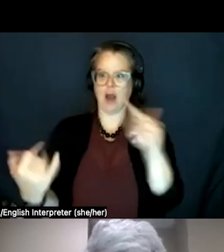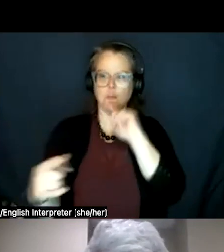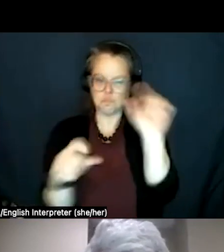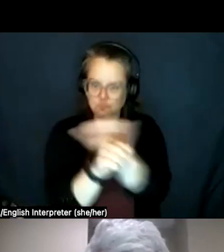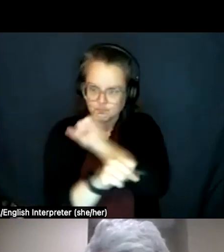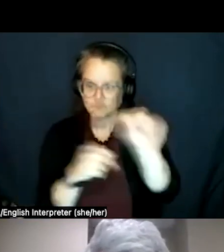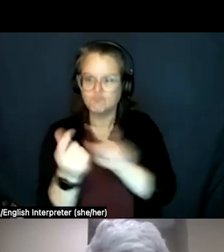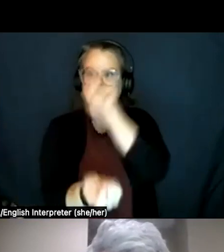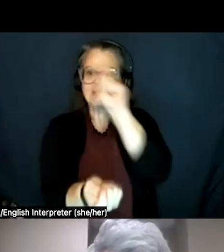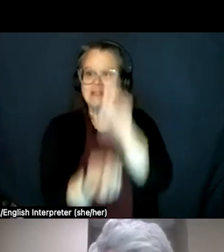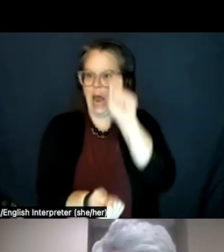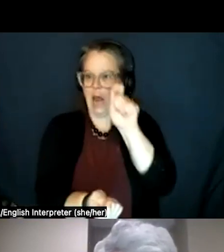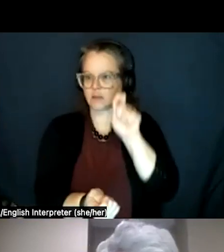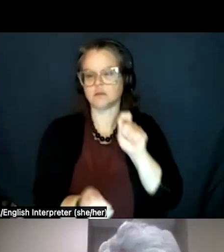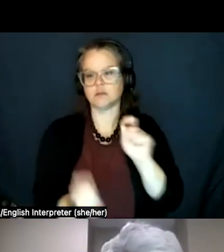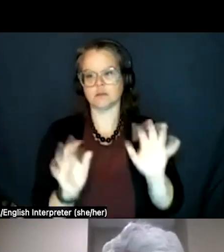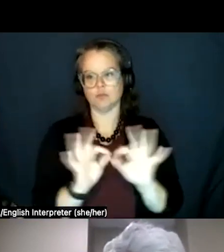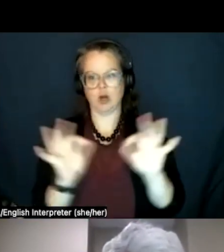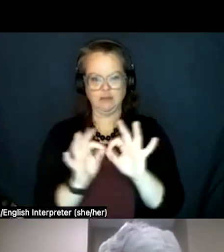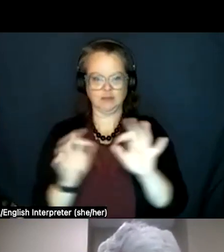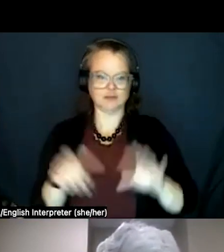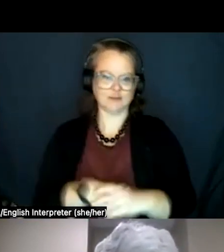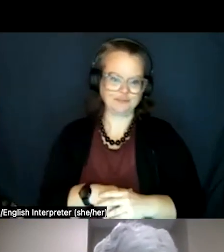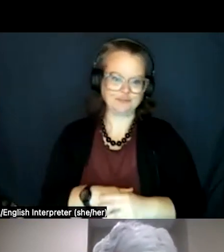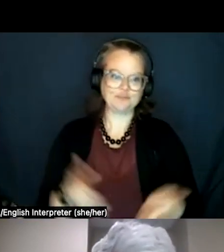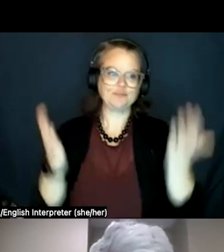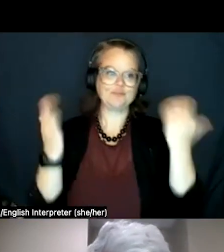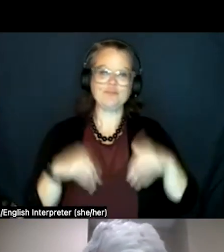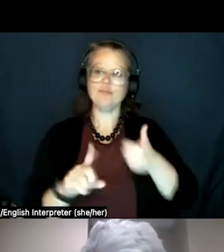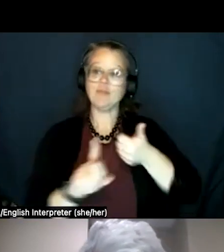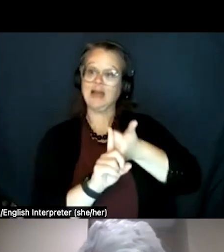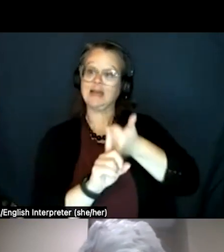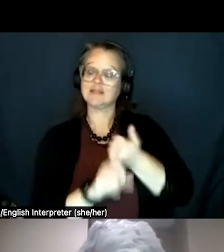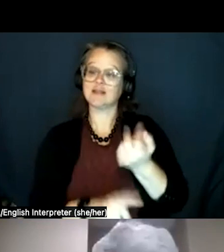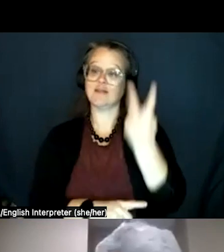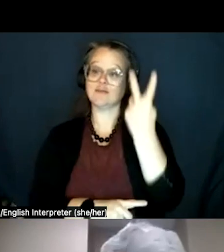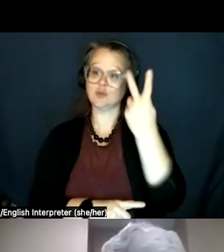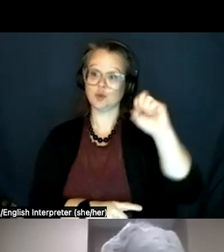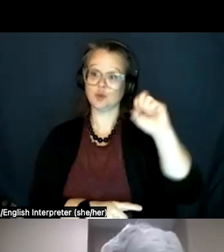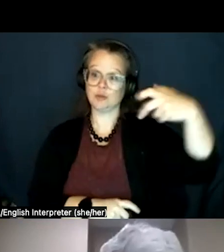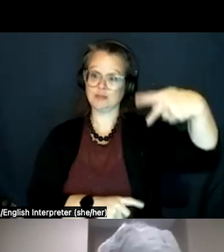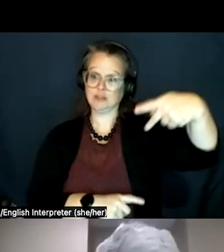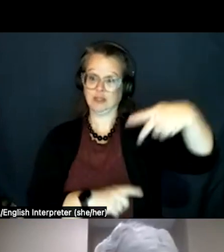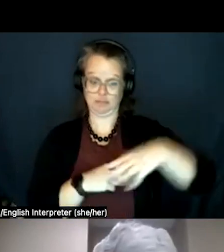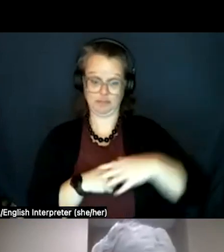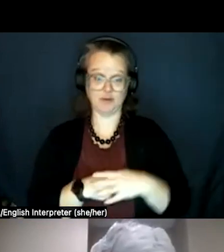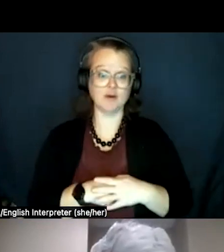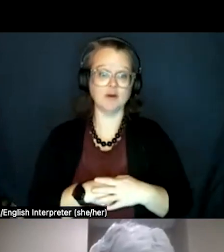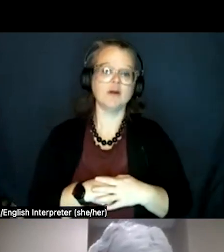bolt-on. Unlike previous transportation management systems where you had to implement them in a very